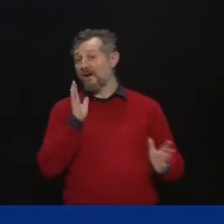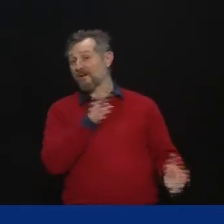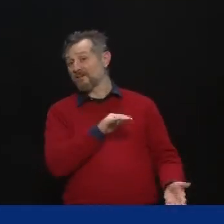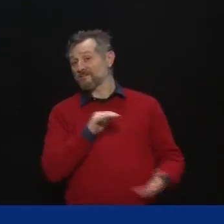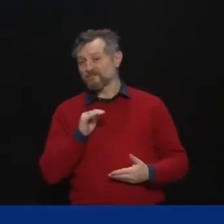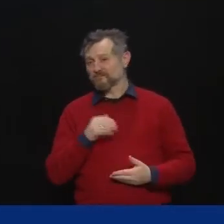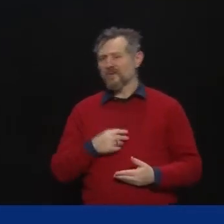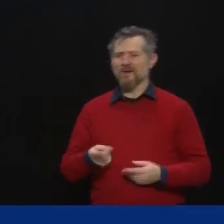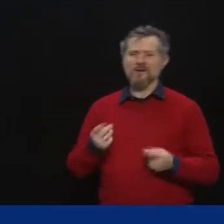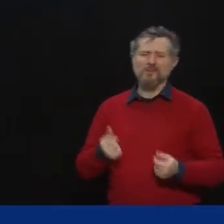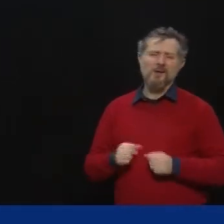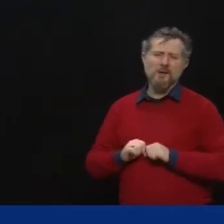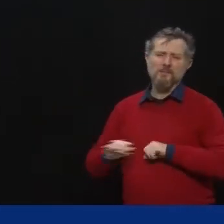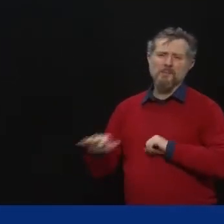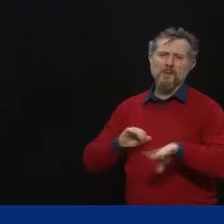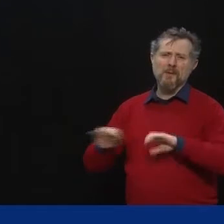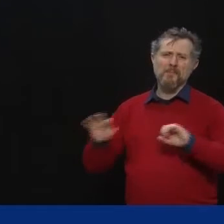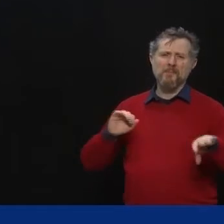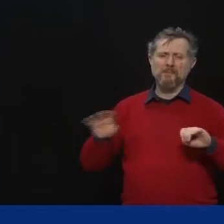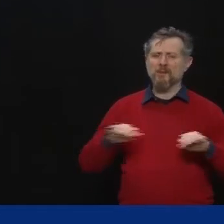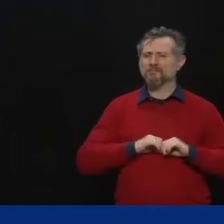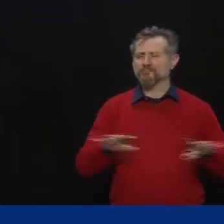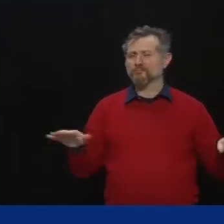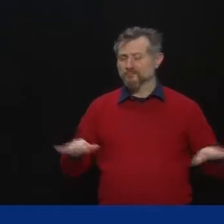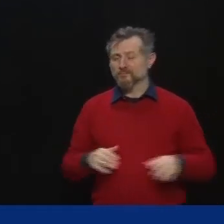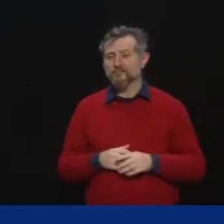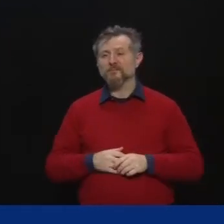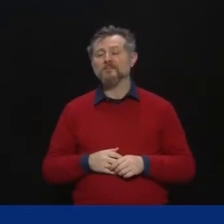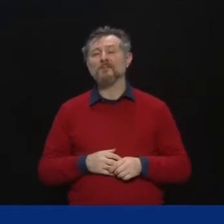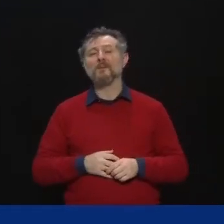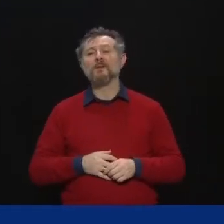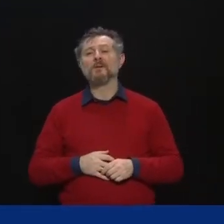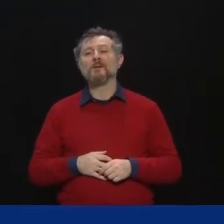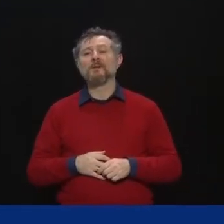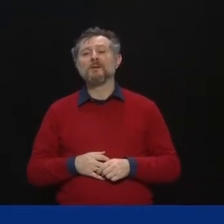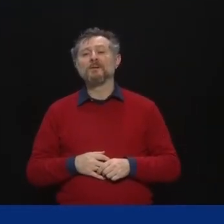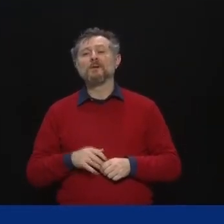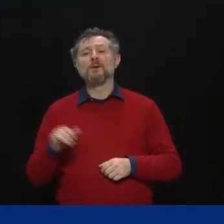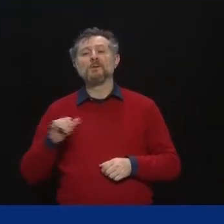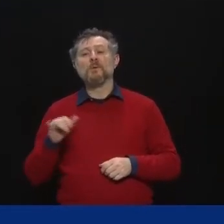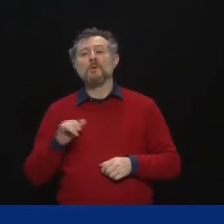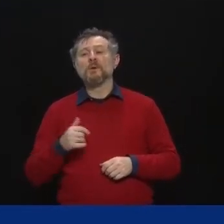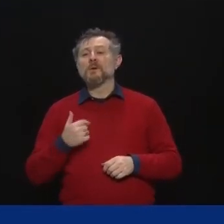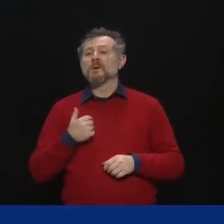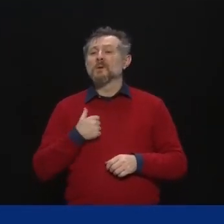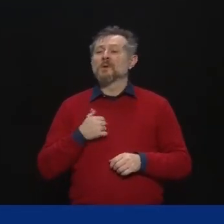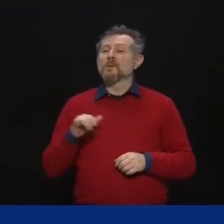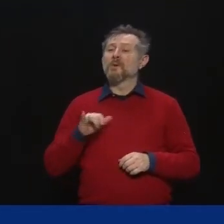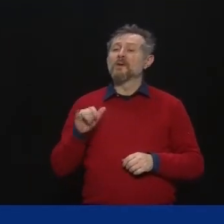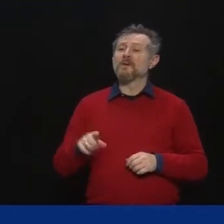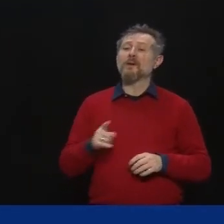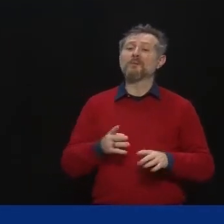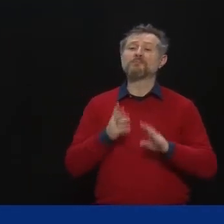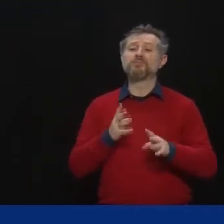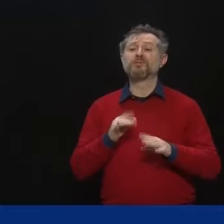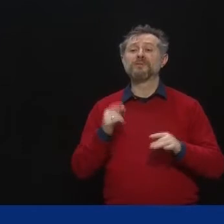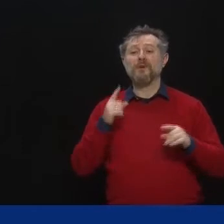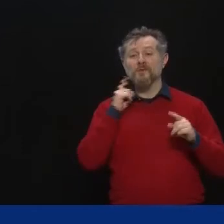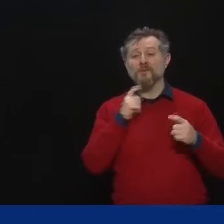WE'RE RAMPING UP FURTHER. THERE ARE OVER 5 MILLION TESTS THAT ARE BEING DISTRIBUTED